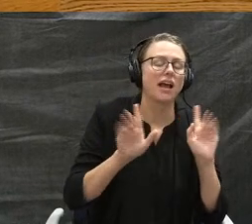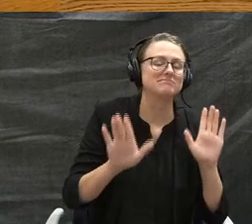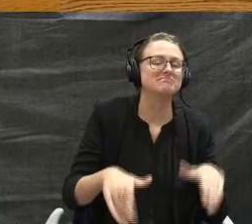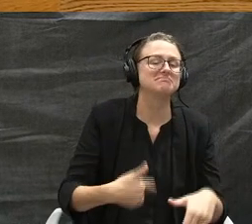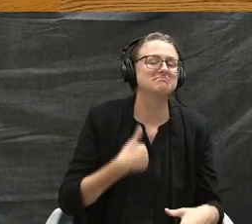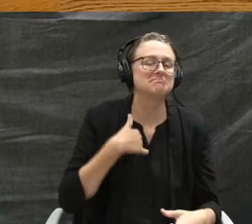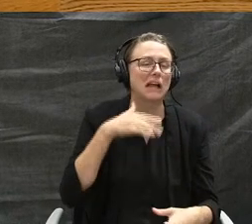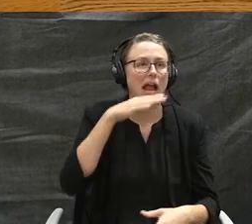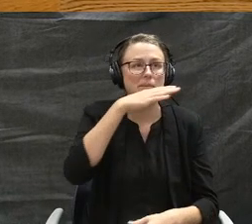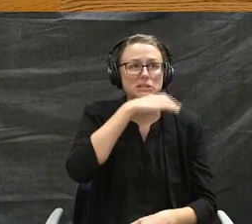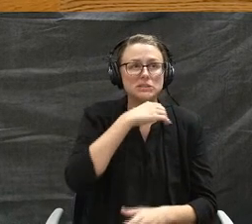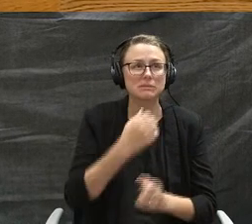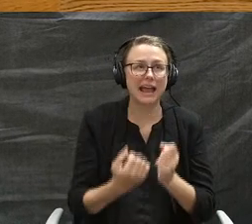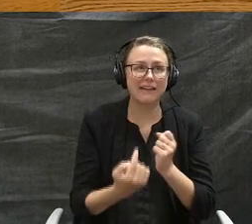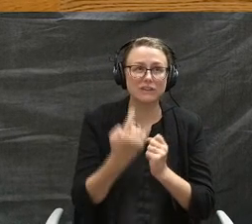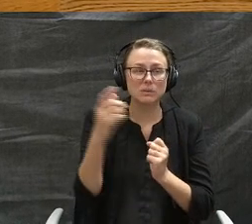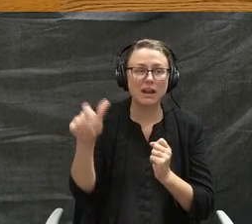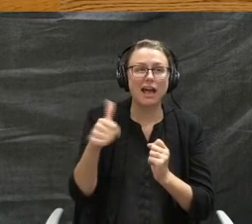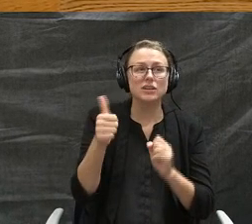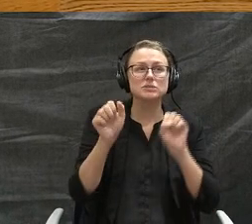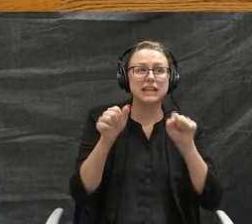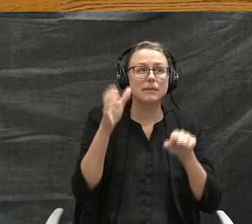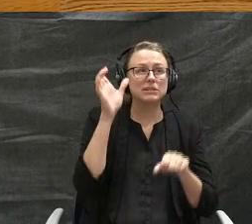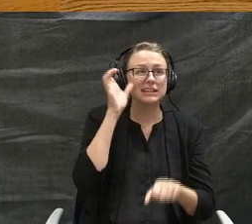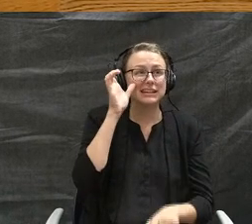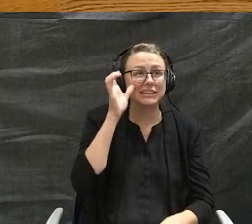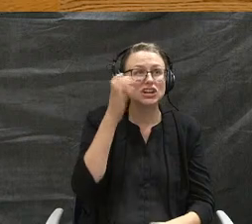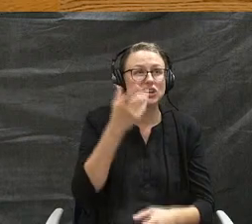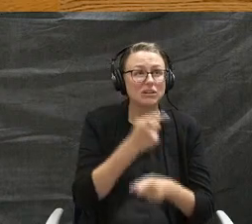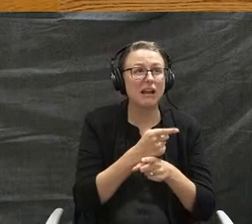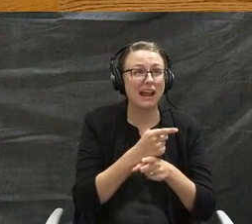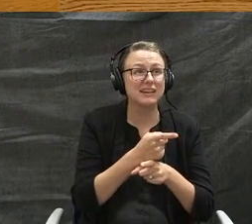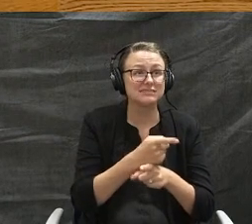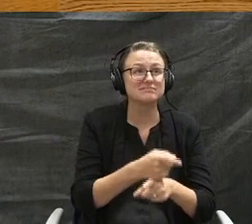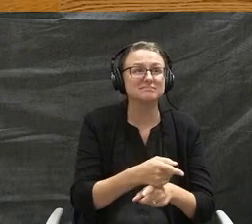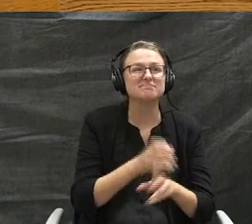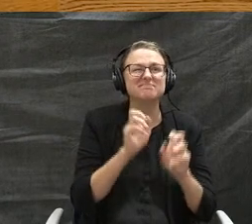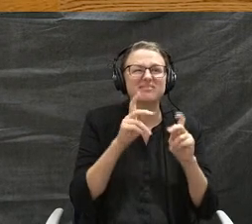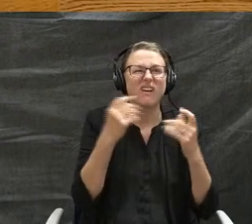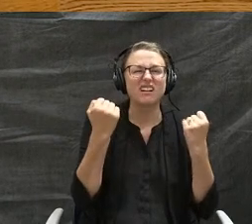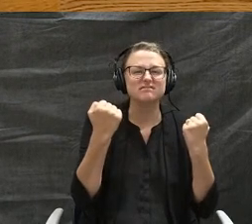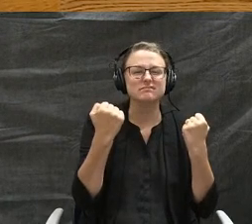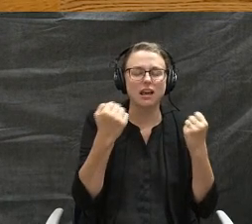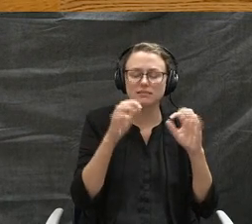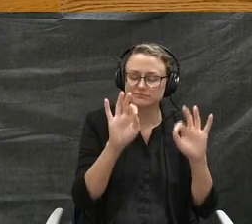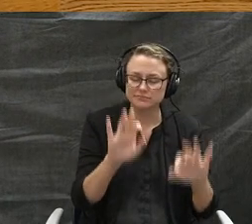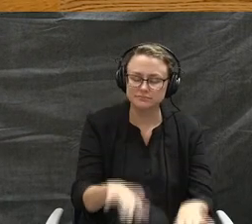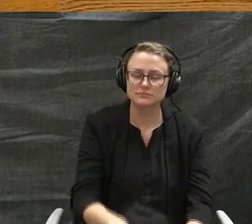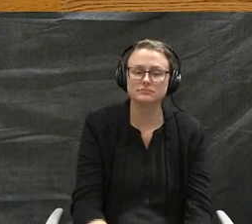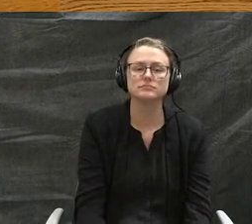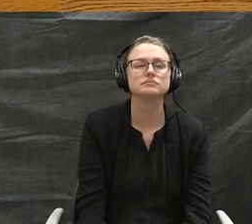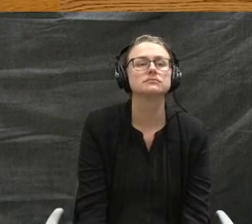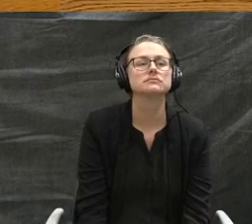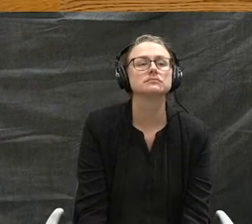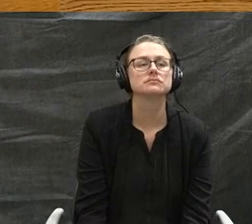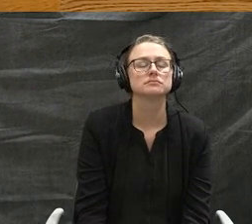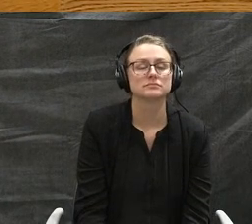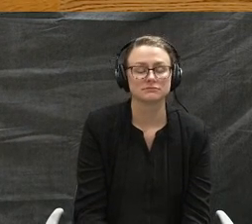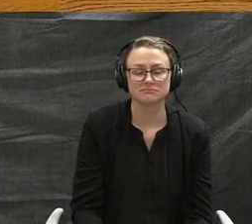everybody else was able to hear what was going on. Can you not? If you heard the beginning, OK, OK, great.